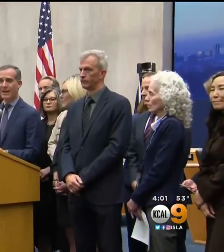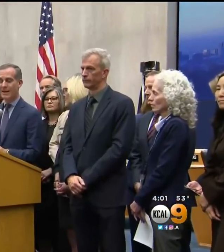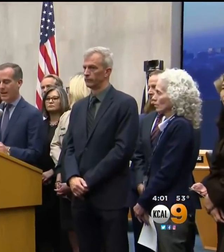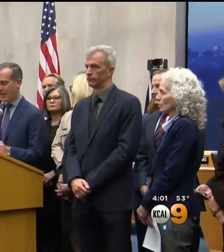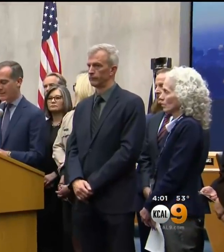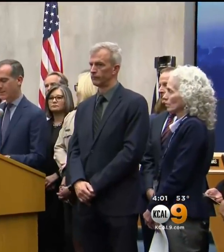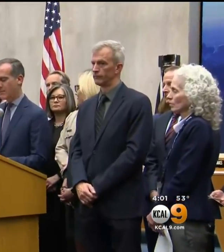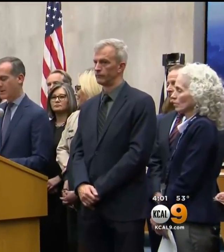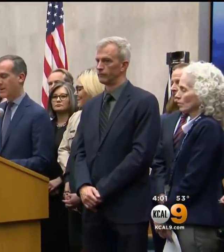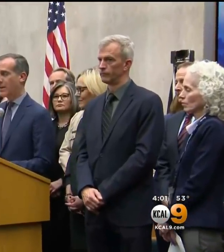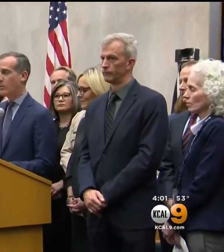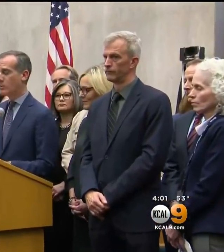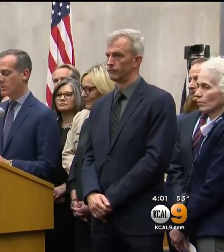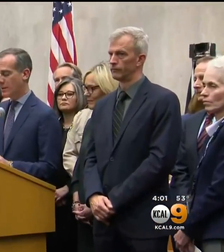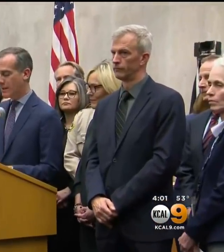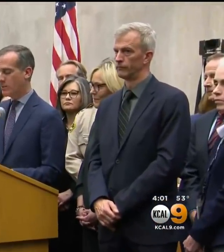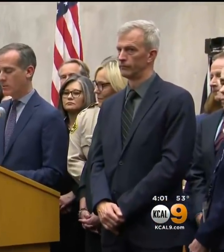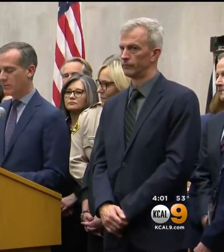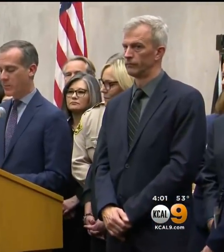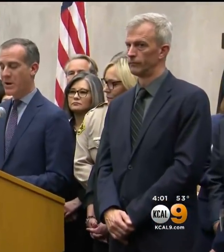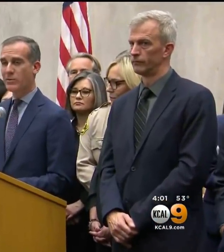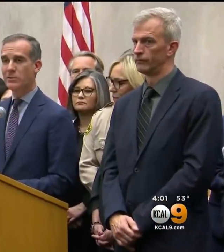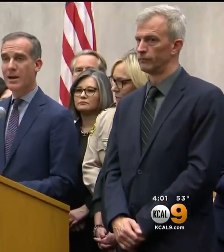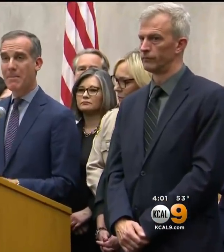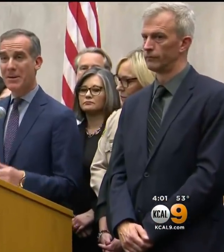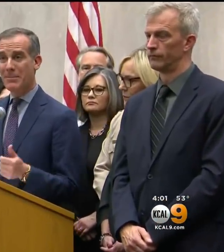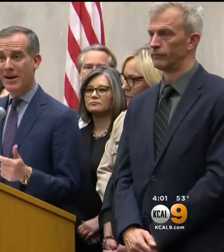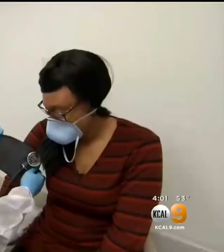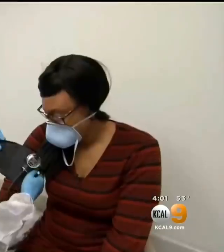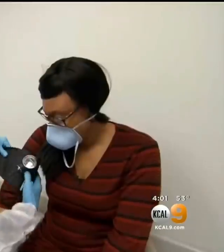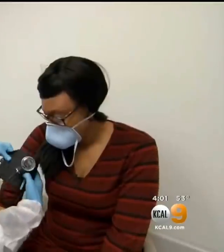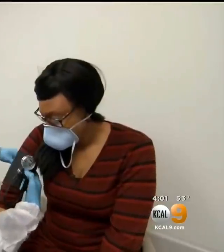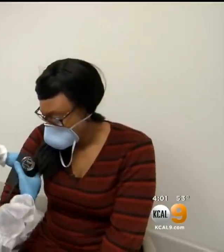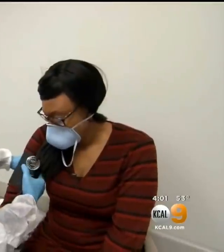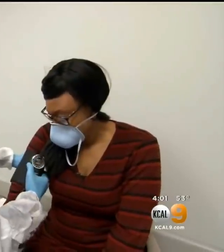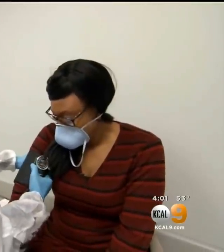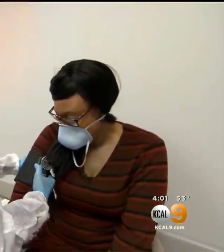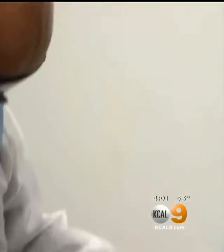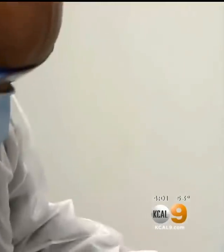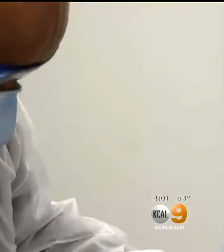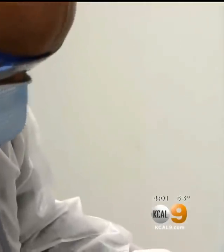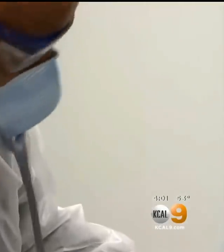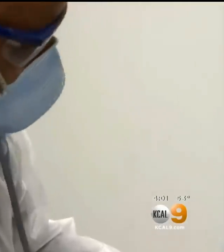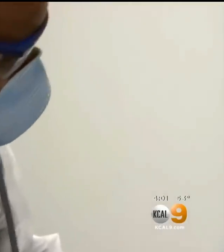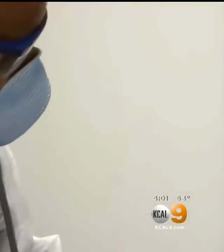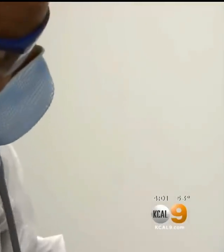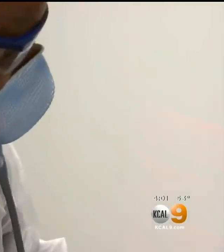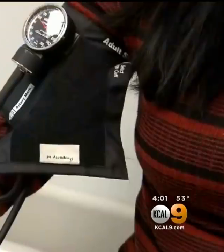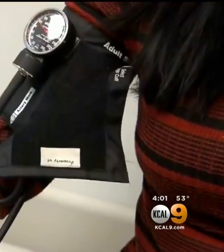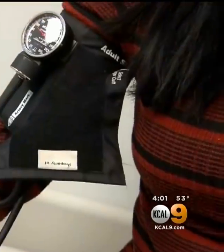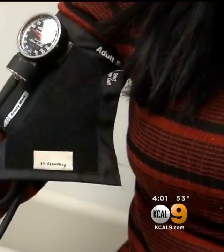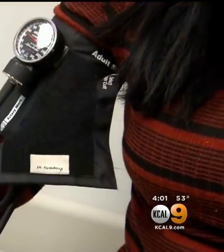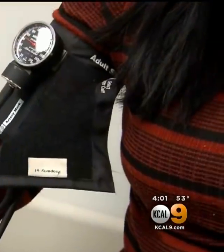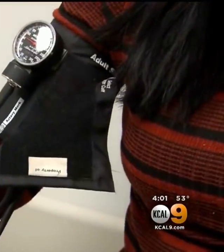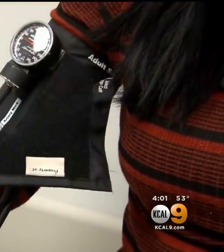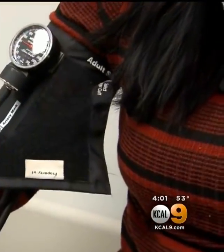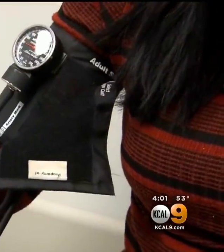OF THIS QUICKLY. PART OF THAT'S WHY ALL THESE ELECT DID OFFICIALS THAT RUN CITY AND COUNTY GOVERNMENT WERE